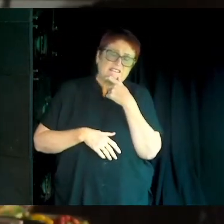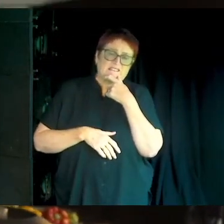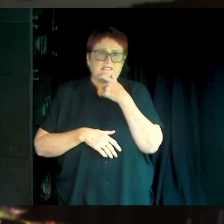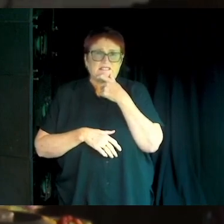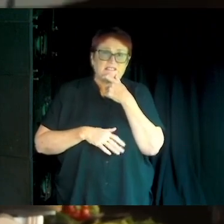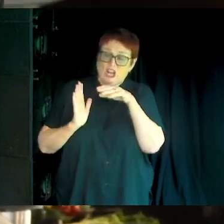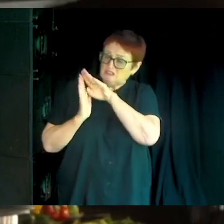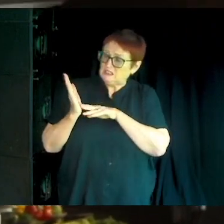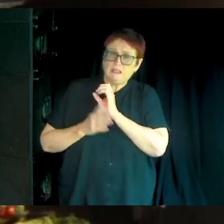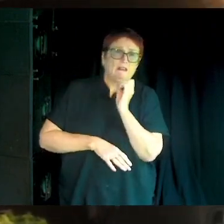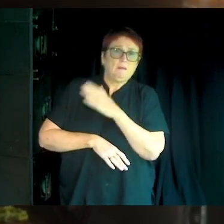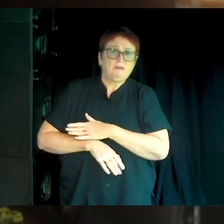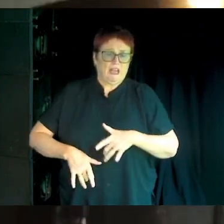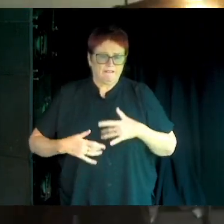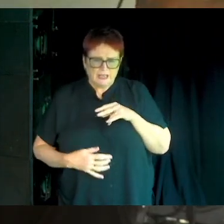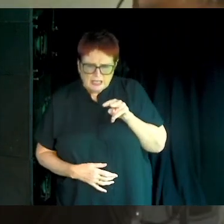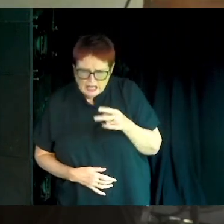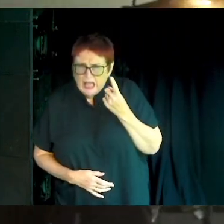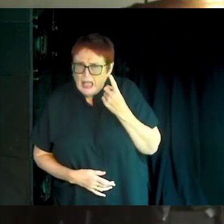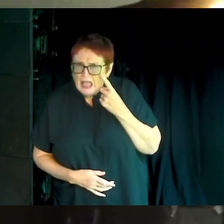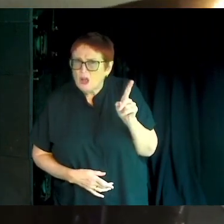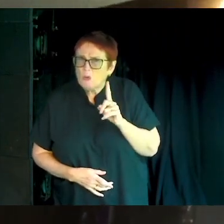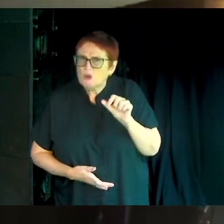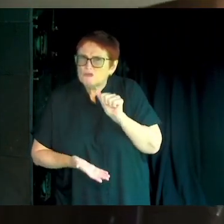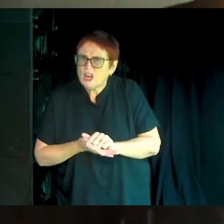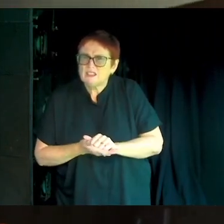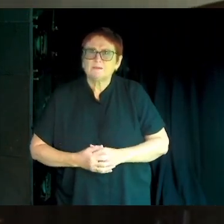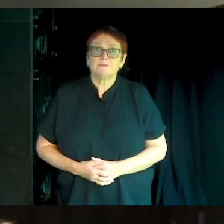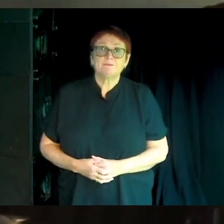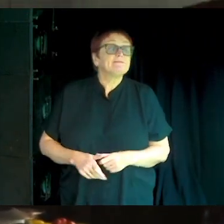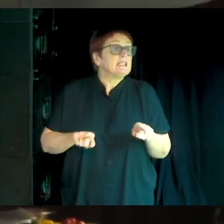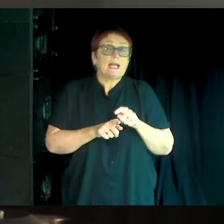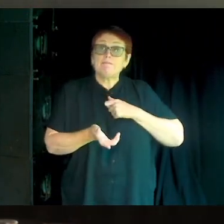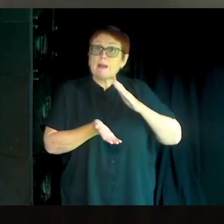feeling okay so it's a feeling actually what happened to my my mom and my grandmother too